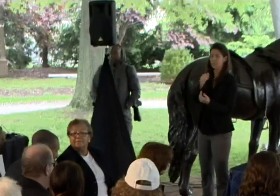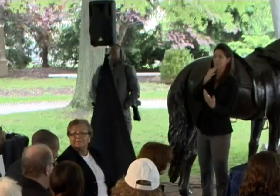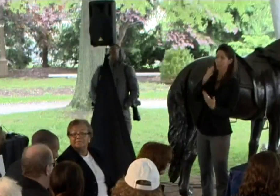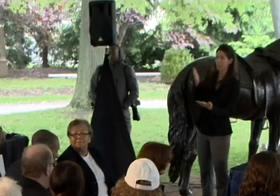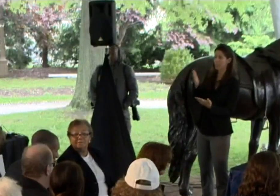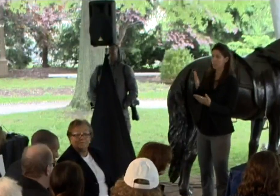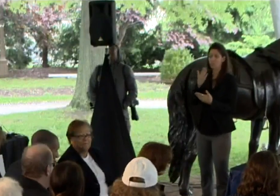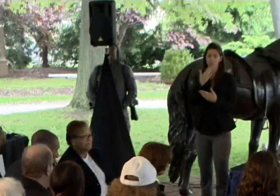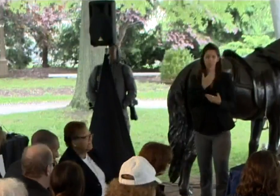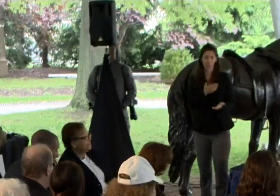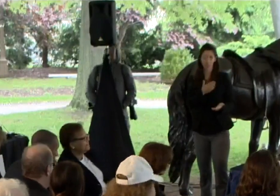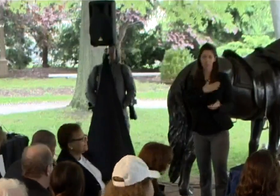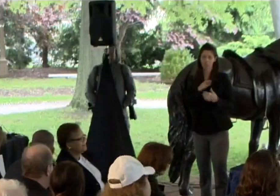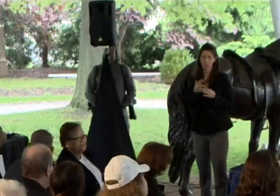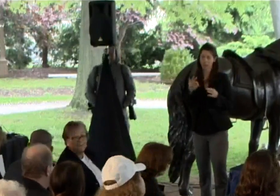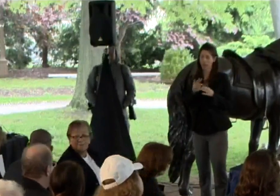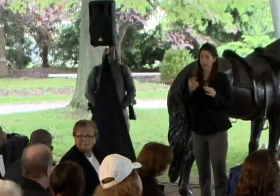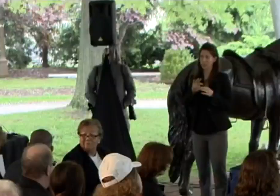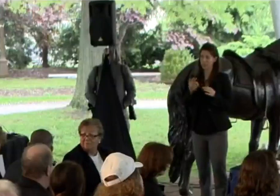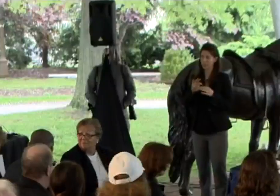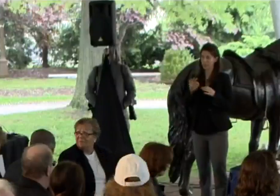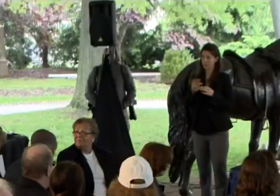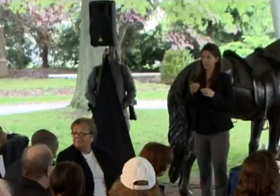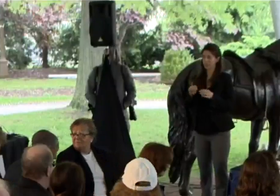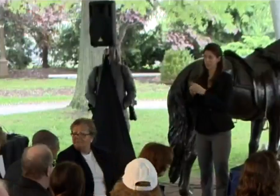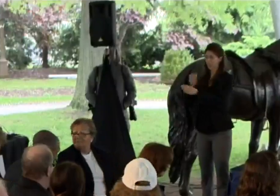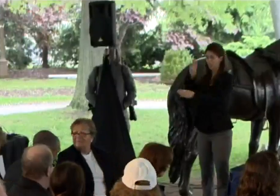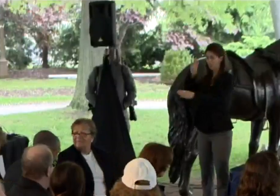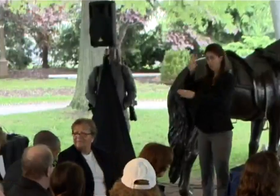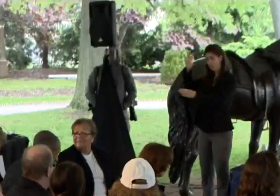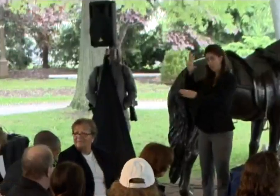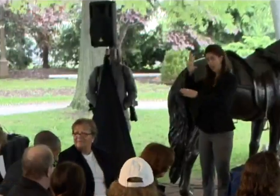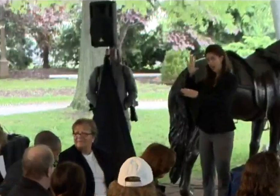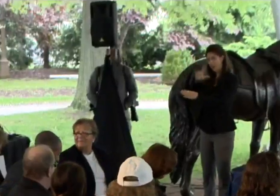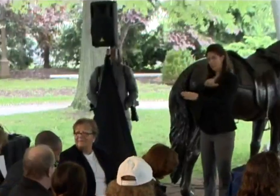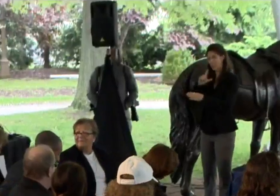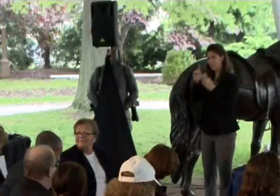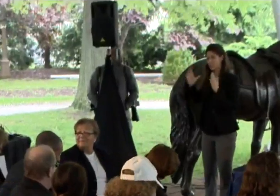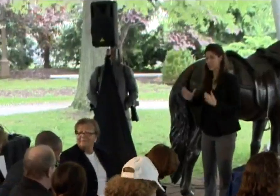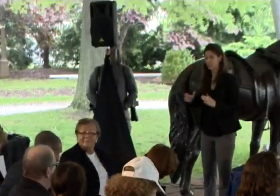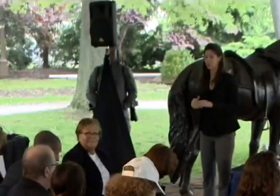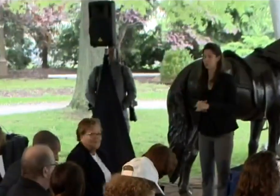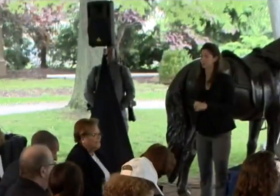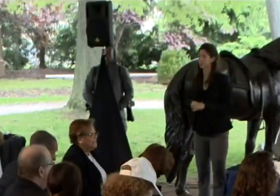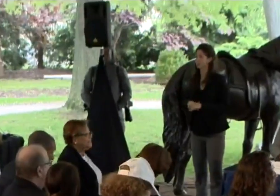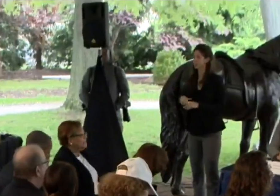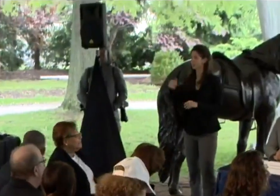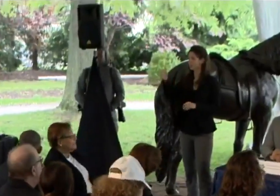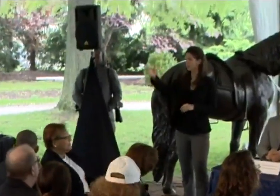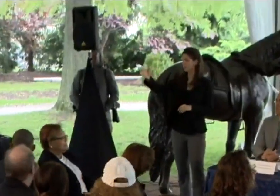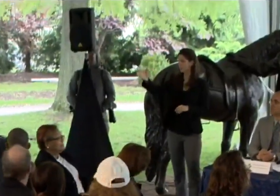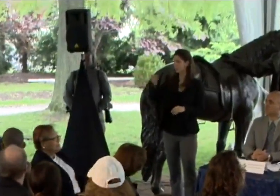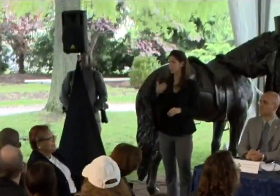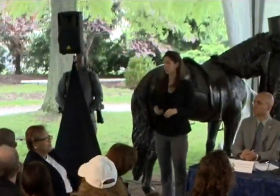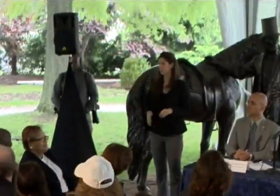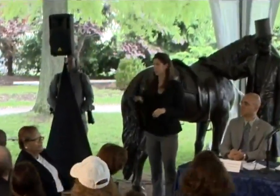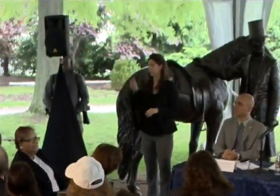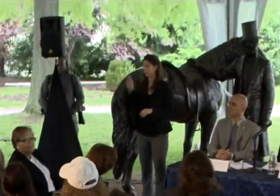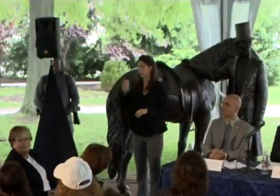ARE WE DEMANDING OUR RIGHTS, FULL RIGHTS AND THANK YOU.